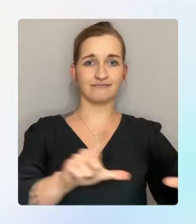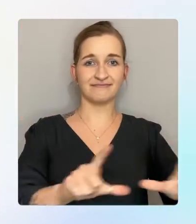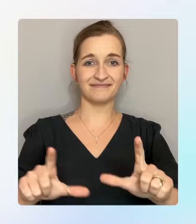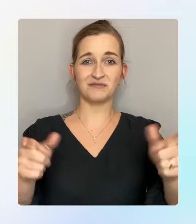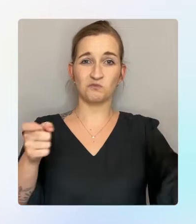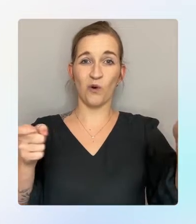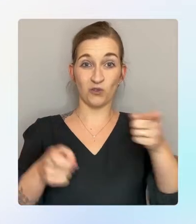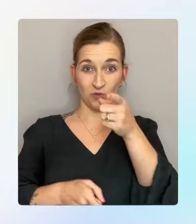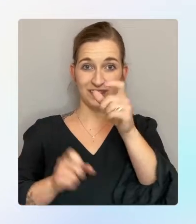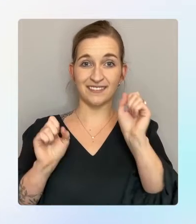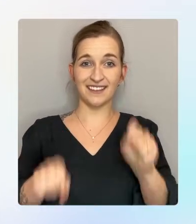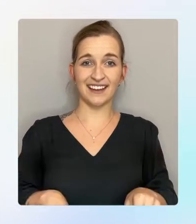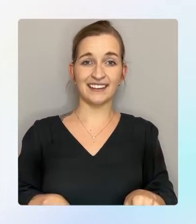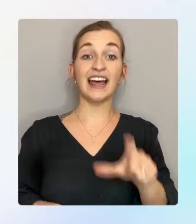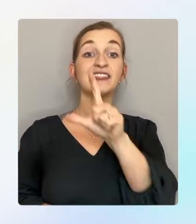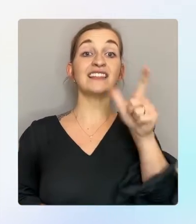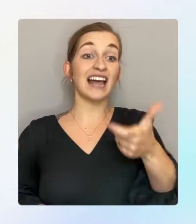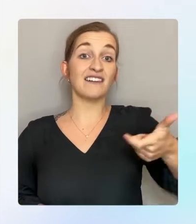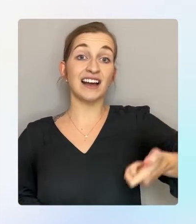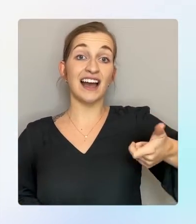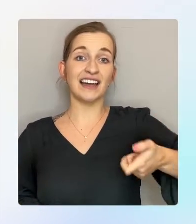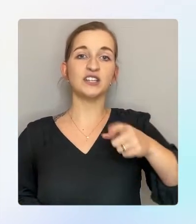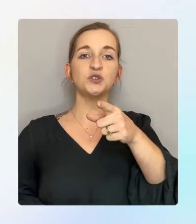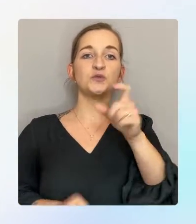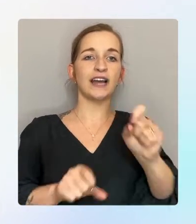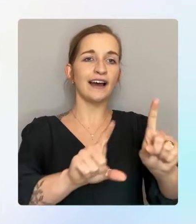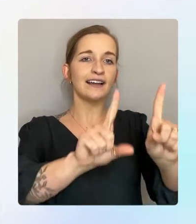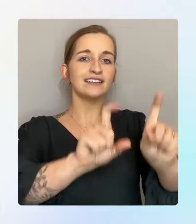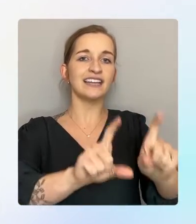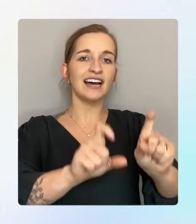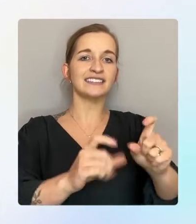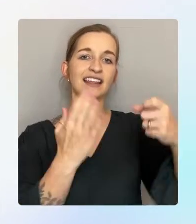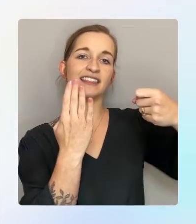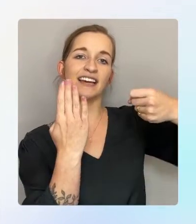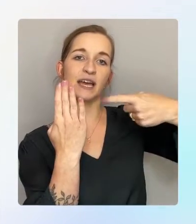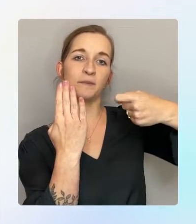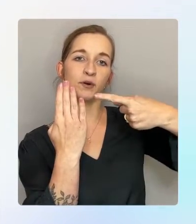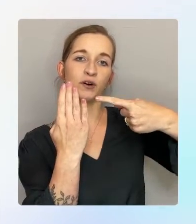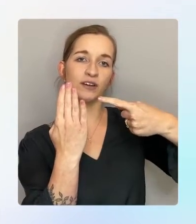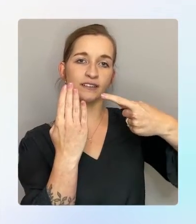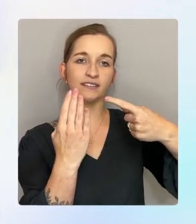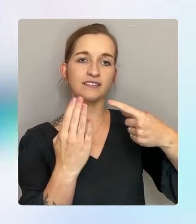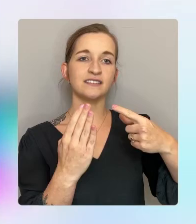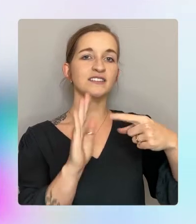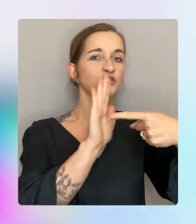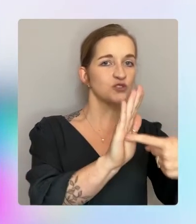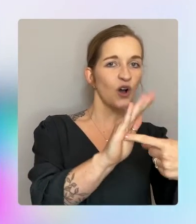Using the left-hand controller, you can test the virtual object inputs, including "Show" and "Hide."